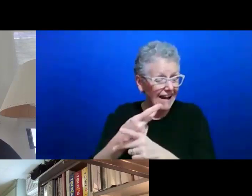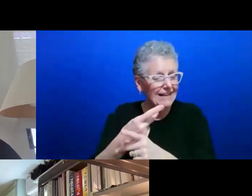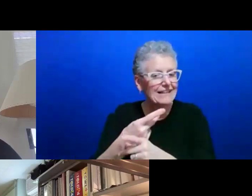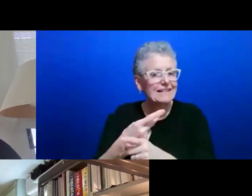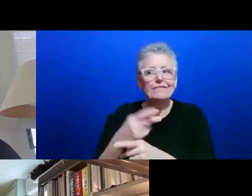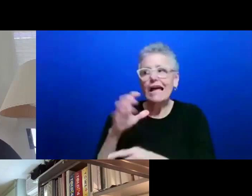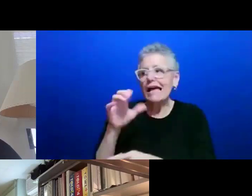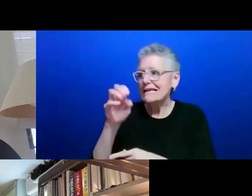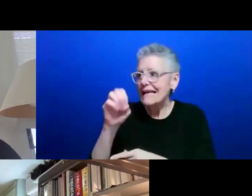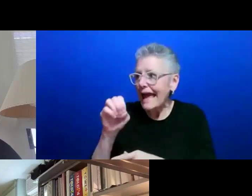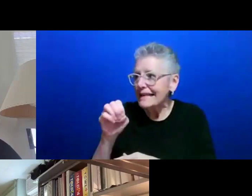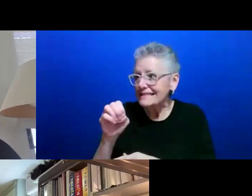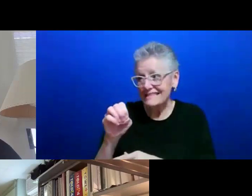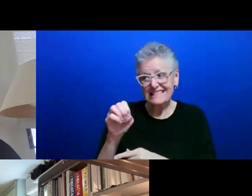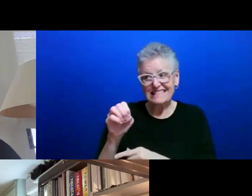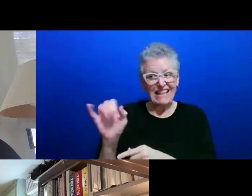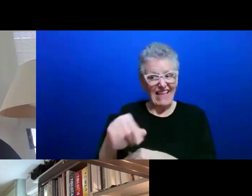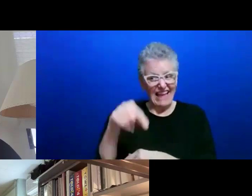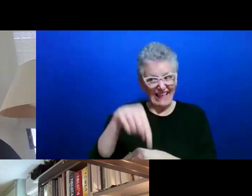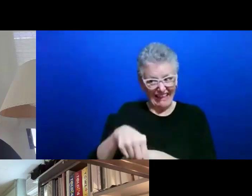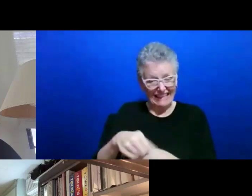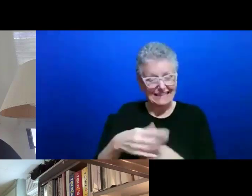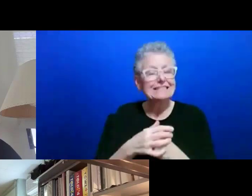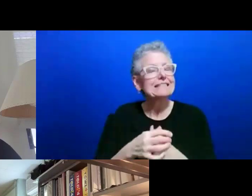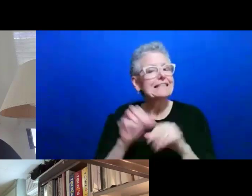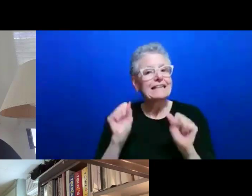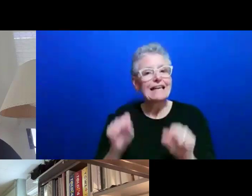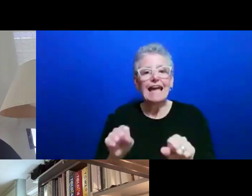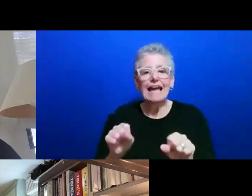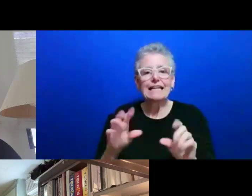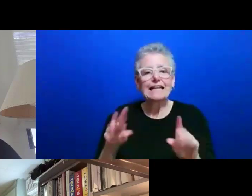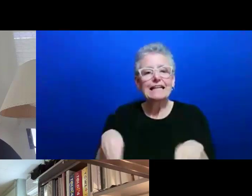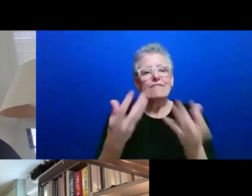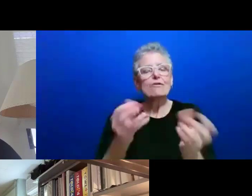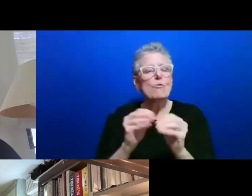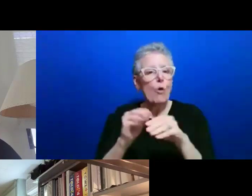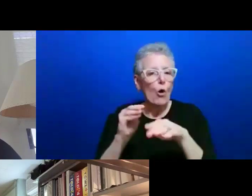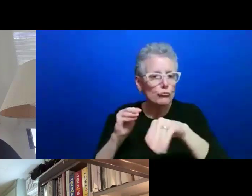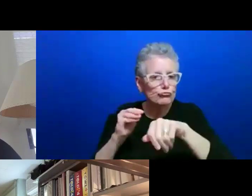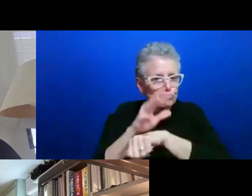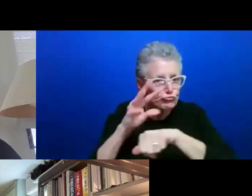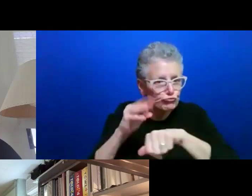or cases like this that can just give you a little bit more guidance was really helpful for me